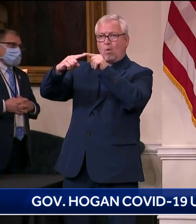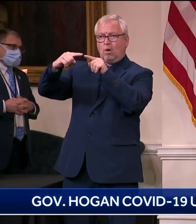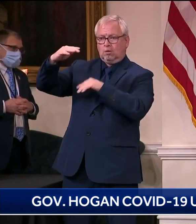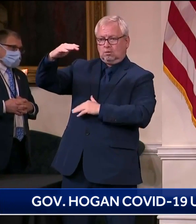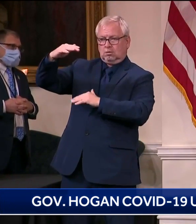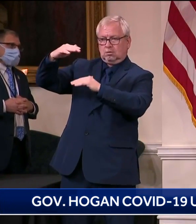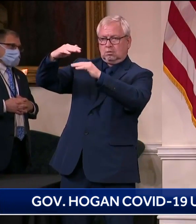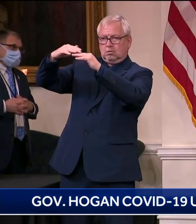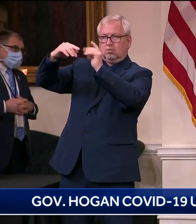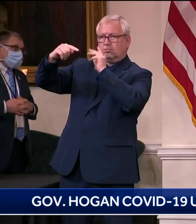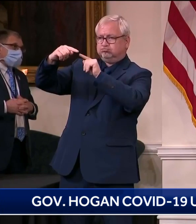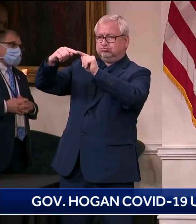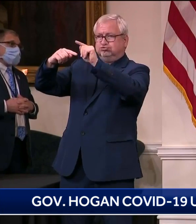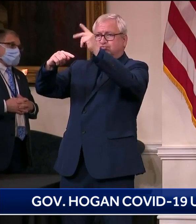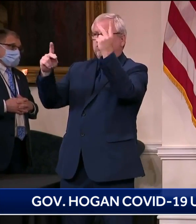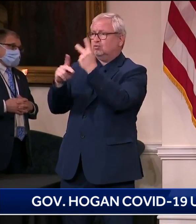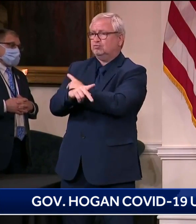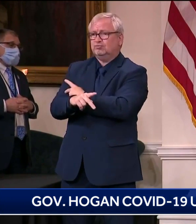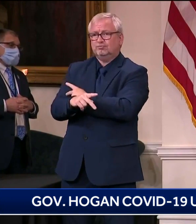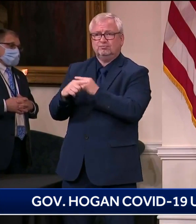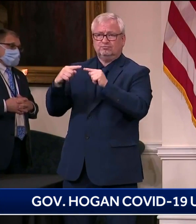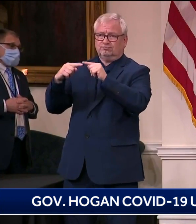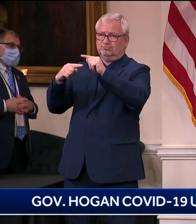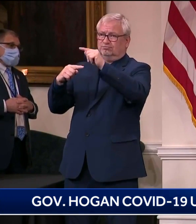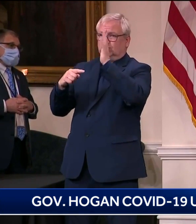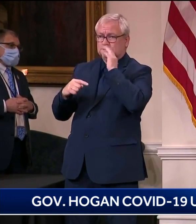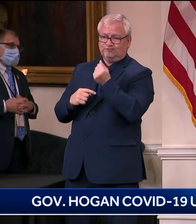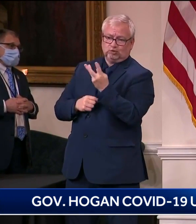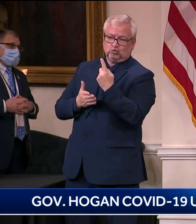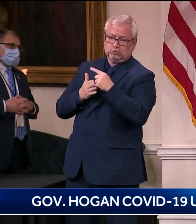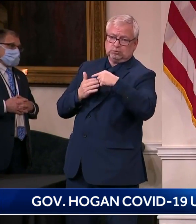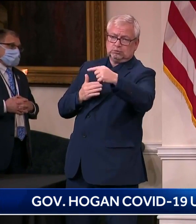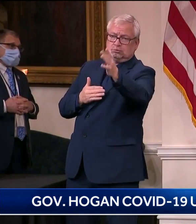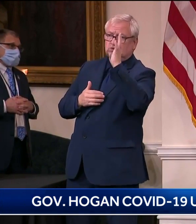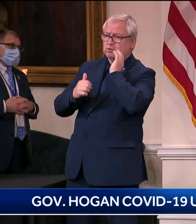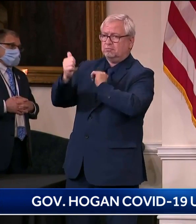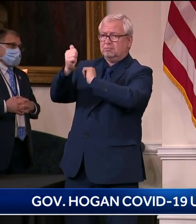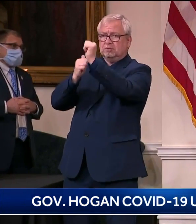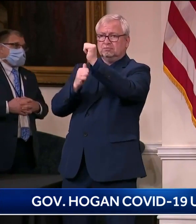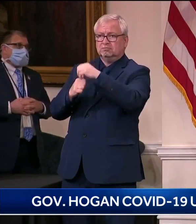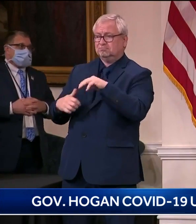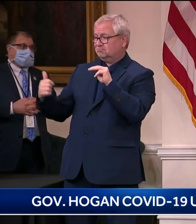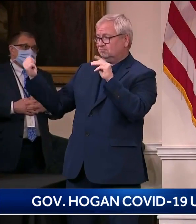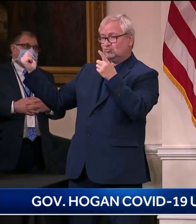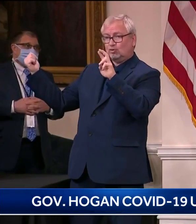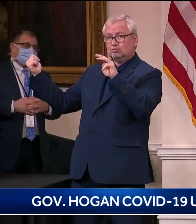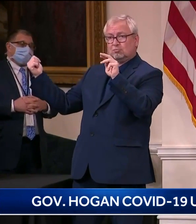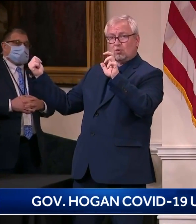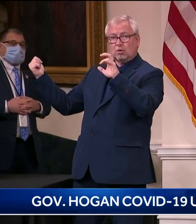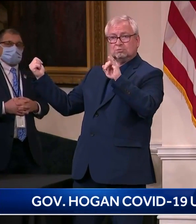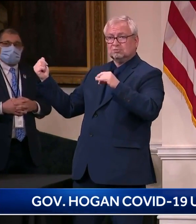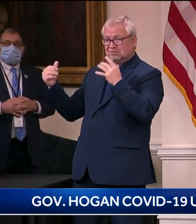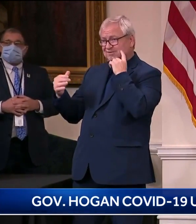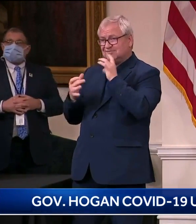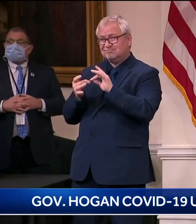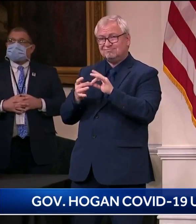OUR MODELING HAS BEEN ON TRACK. WE SEE A FEW DAYS STARTING TO HIT A CRITICAL POINT.